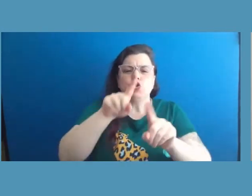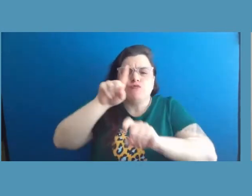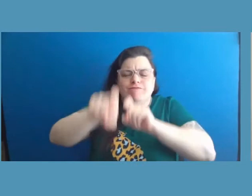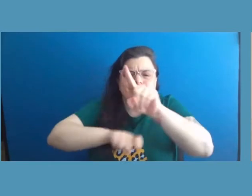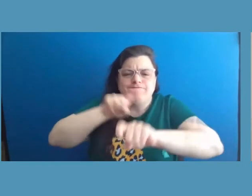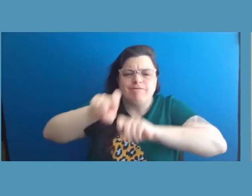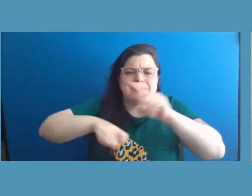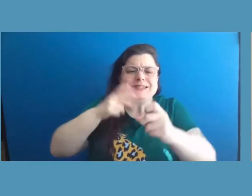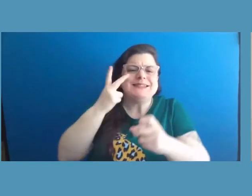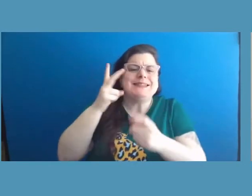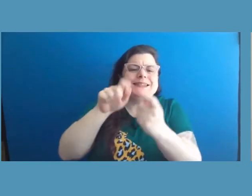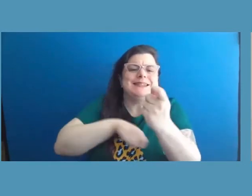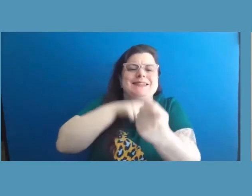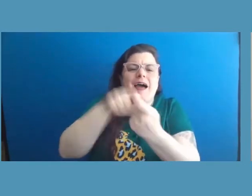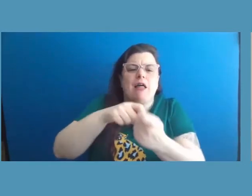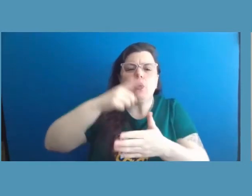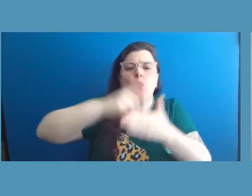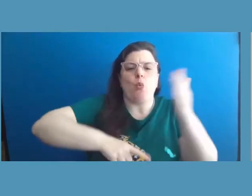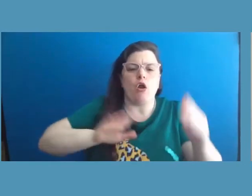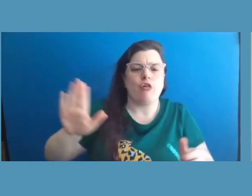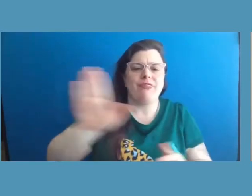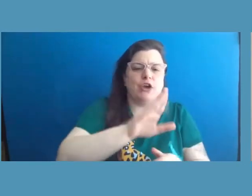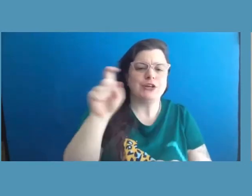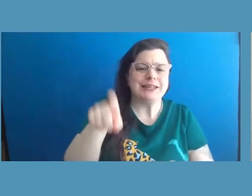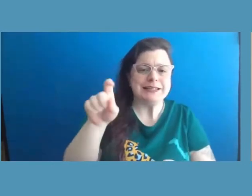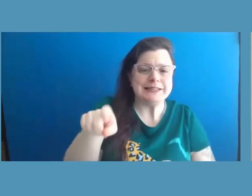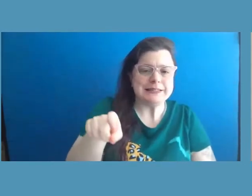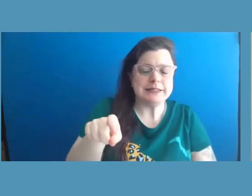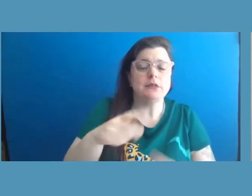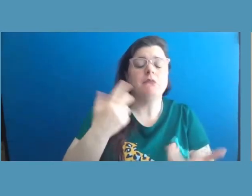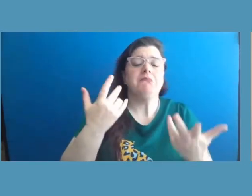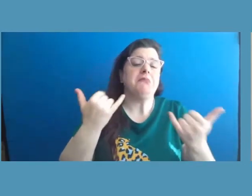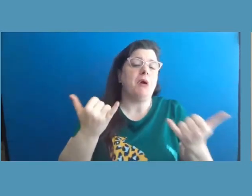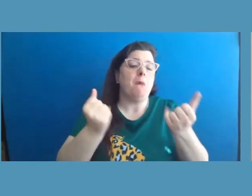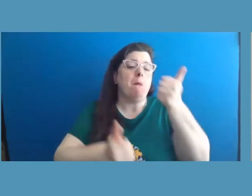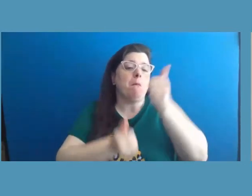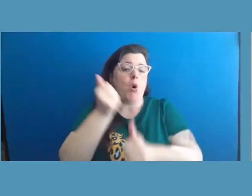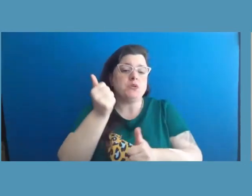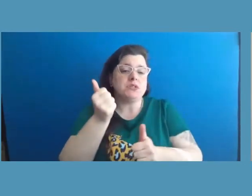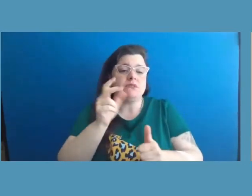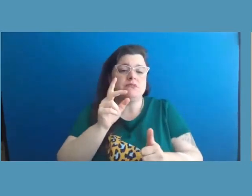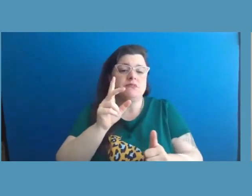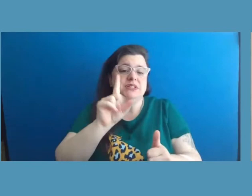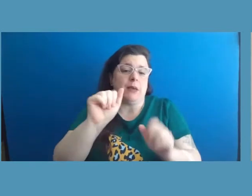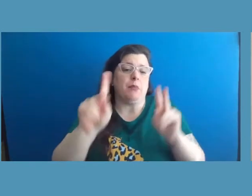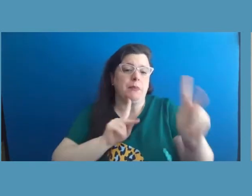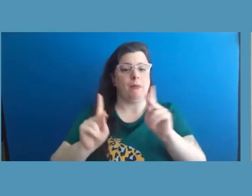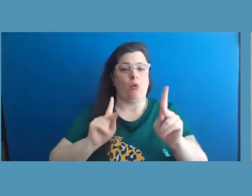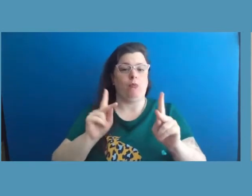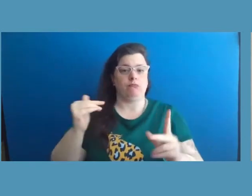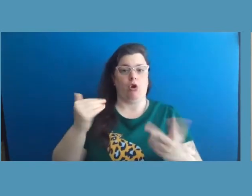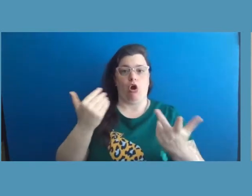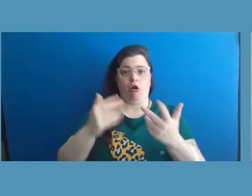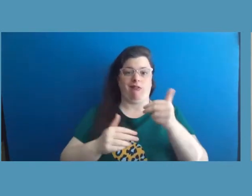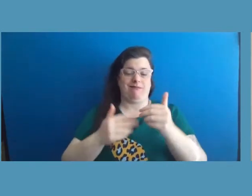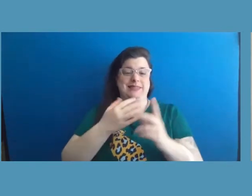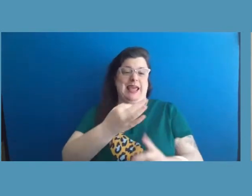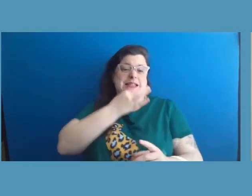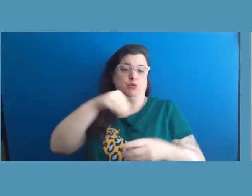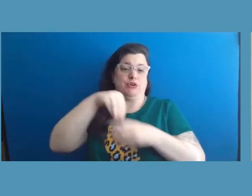to make sure you are really asking them what their needs are as an individual. And some